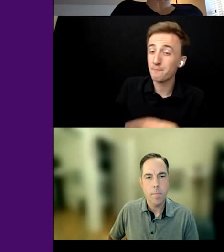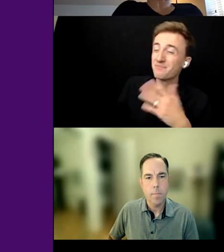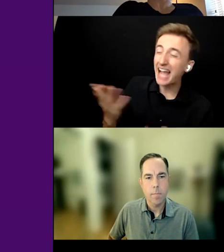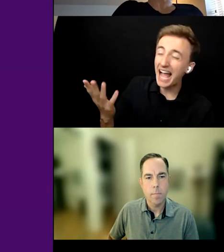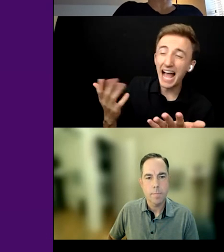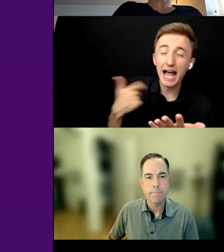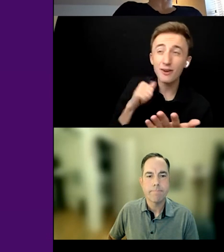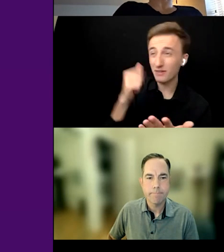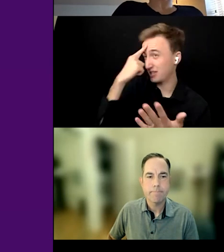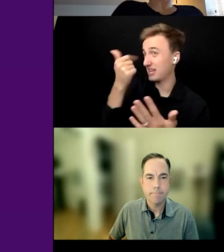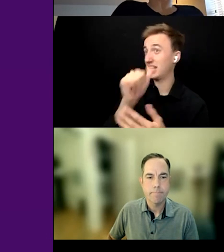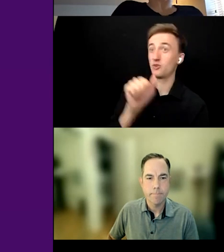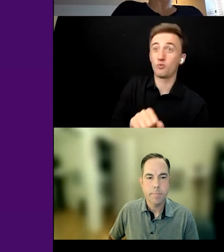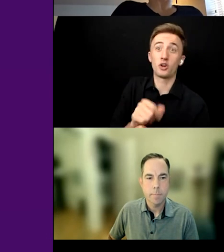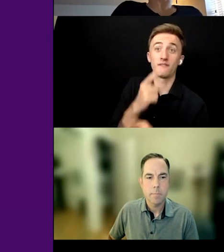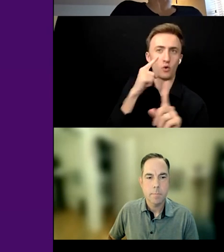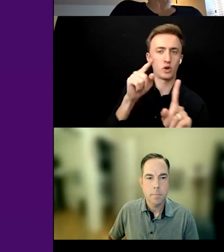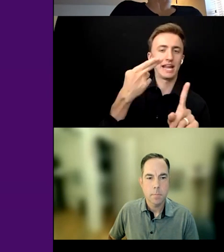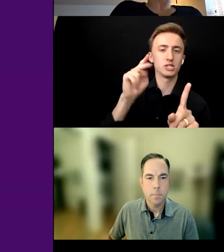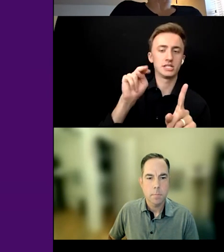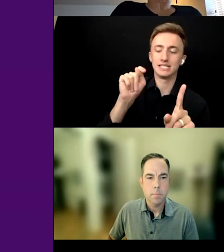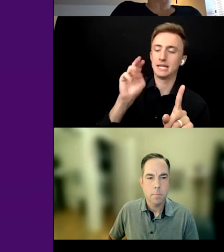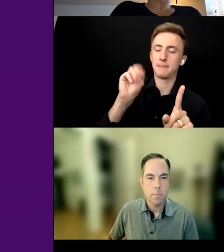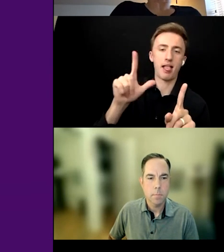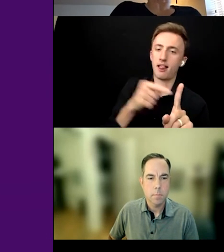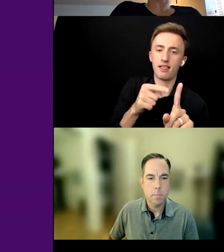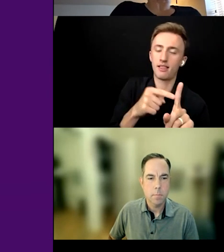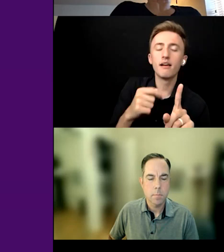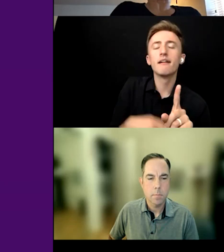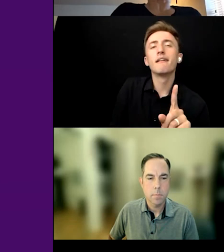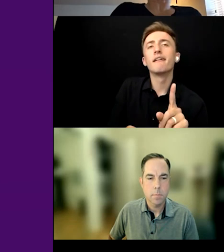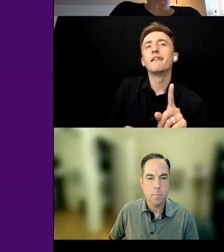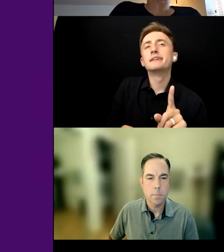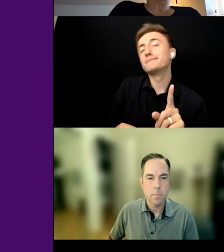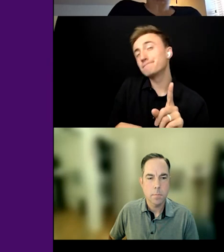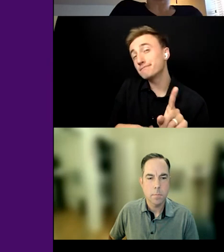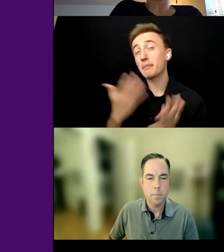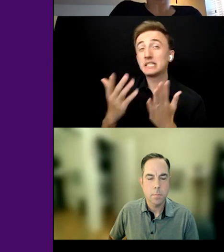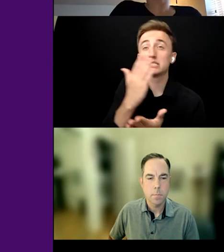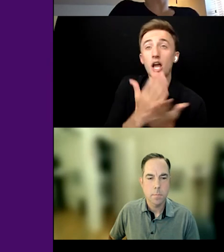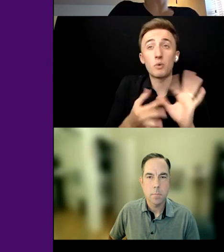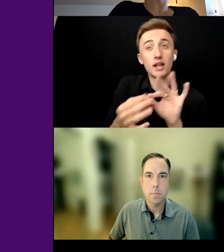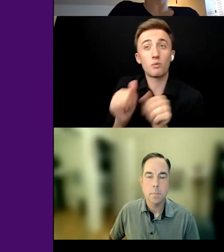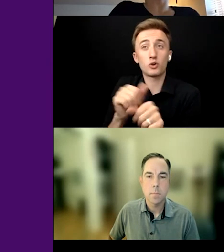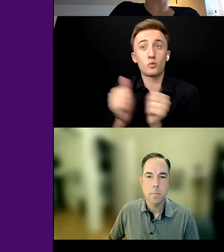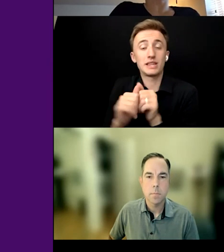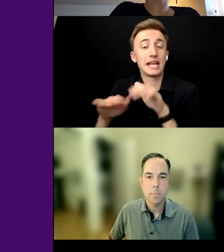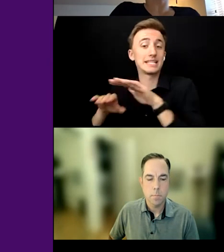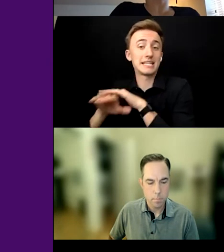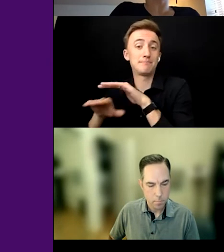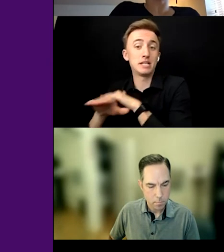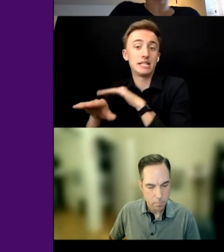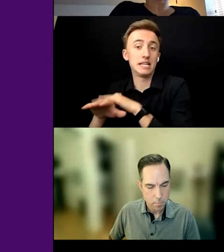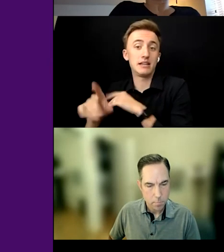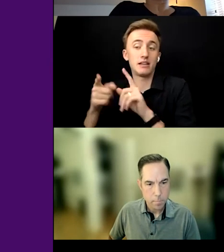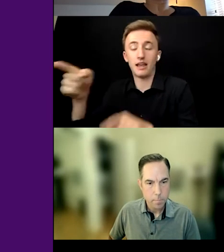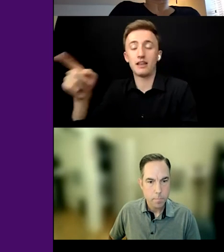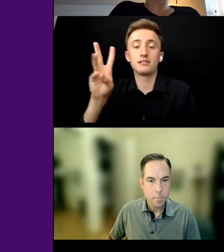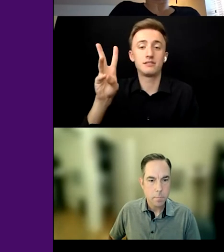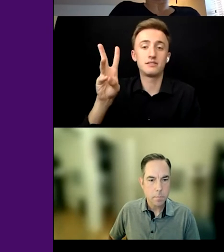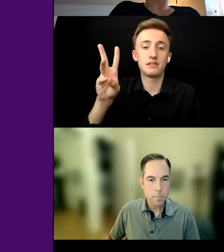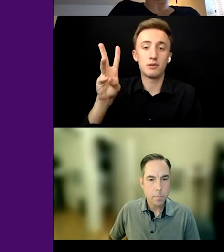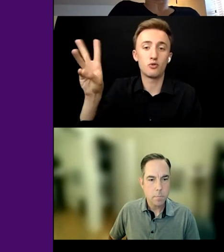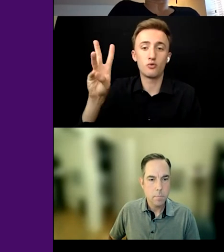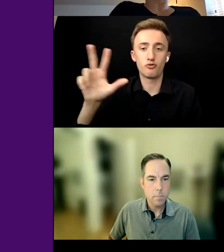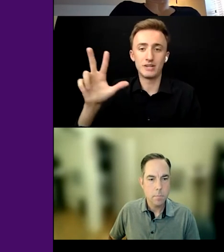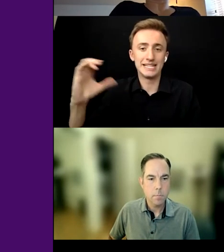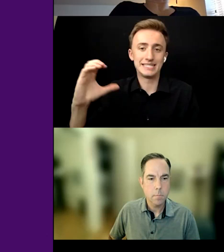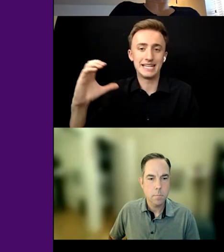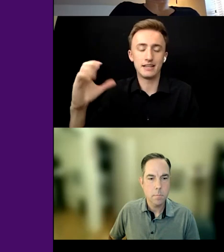work on HTML to do that. There is some work in the accessibility space at W3C with personalization,